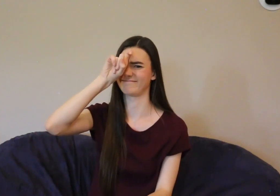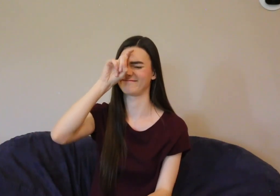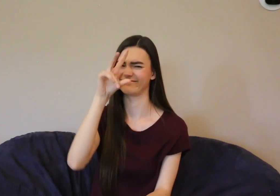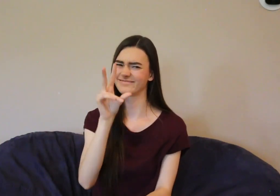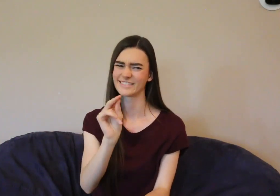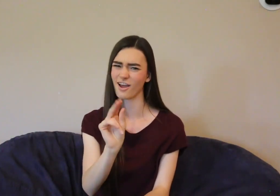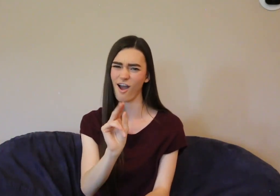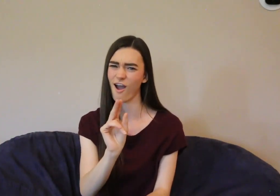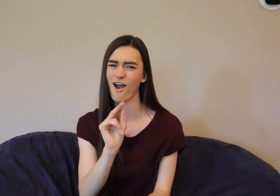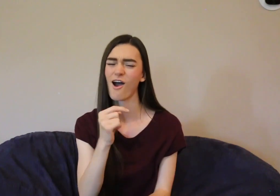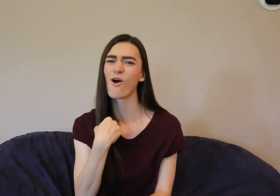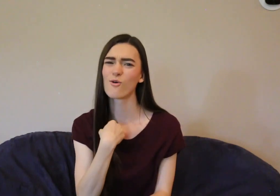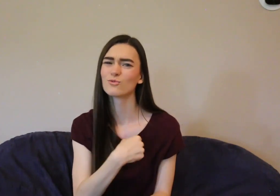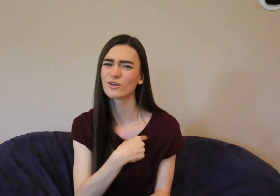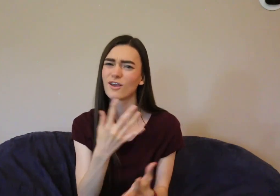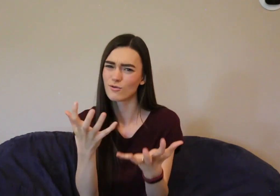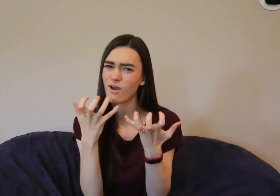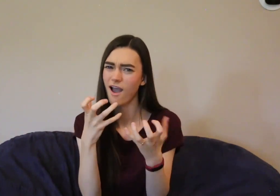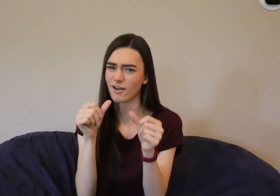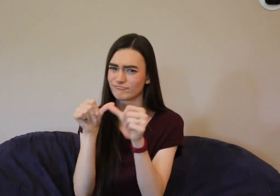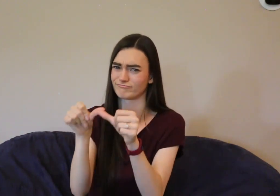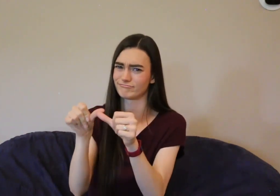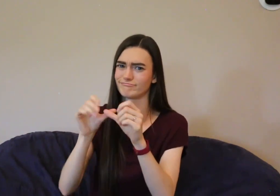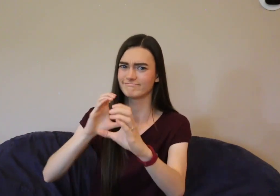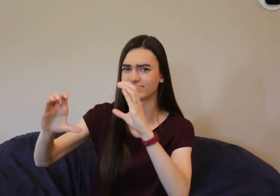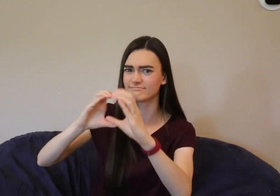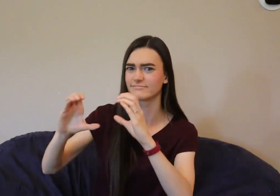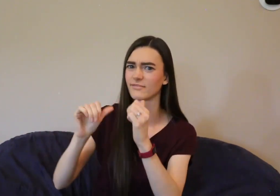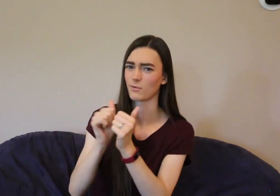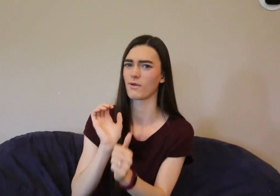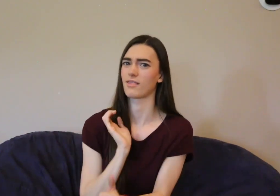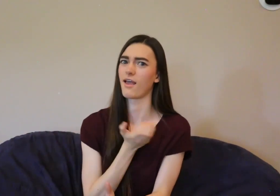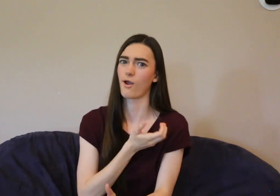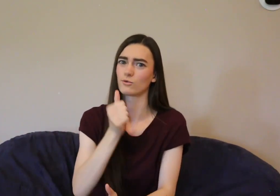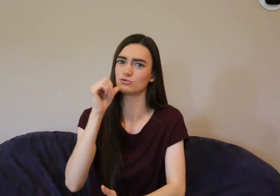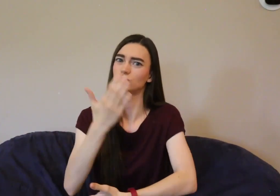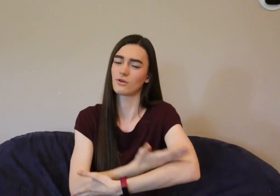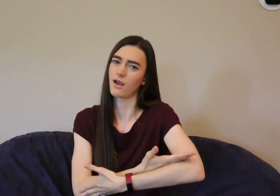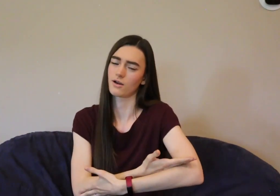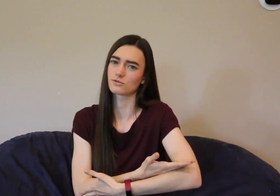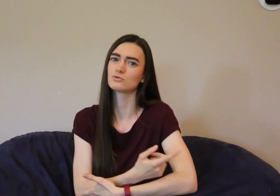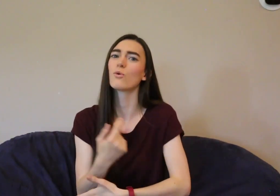My parents were puzzled and they said, "No, we want to keep communicating with our daughter.